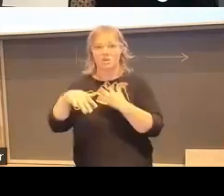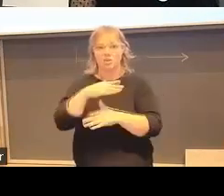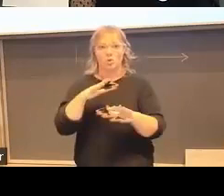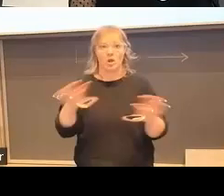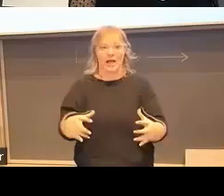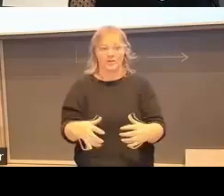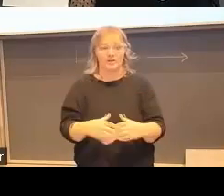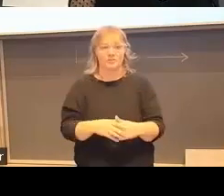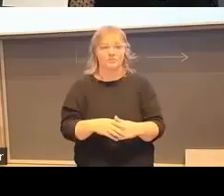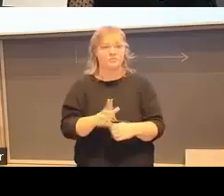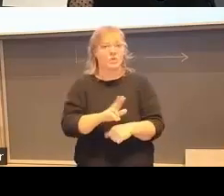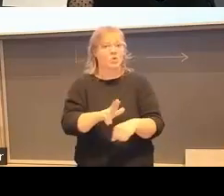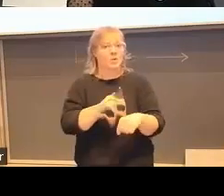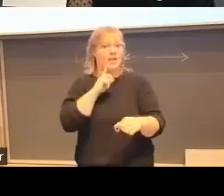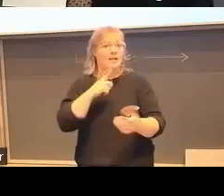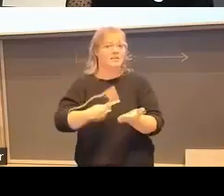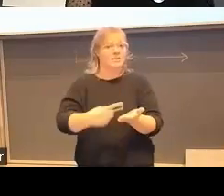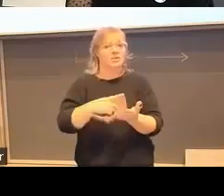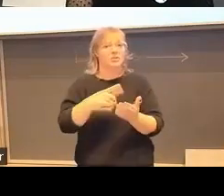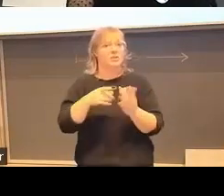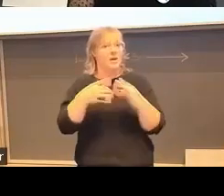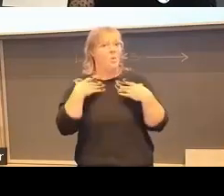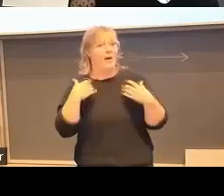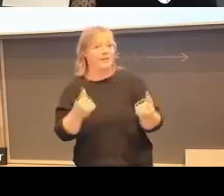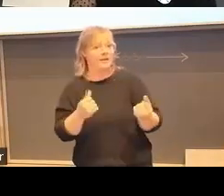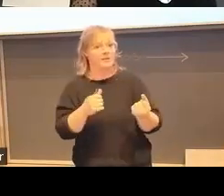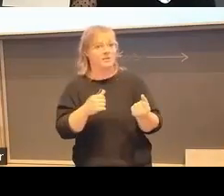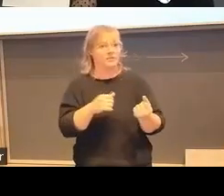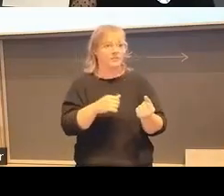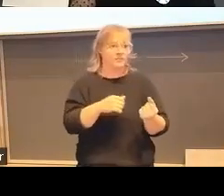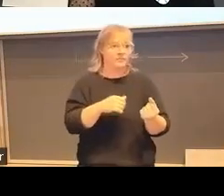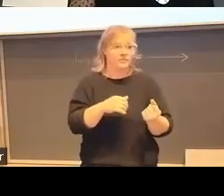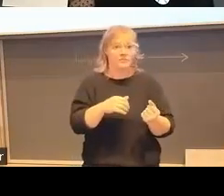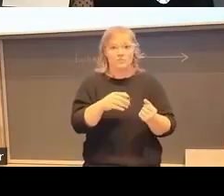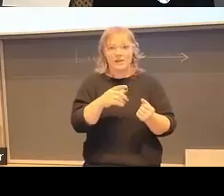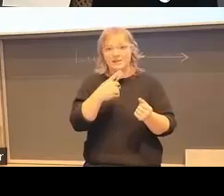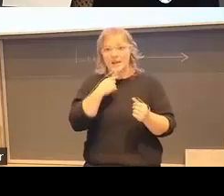was to normalize discussions about Wellness while also naming that no one should be suffering these